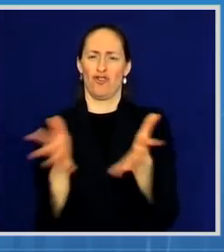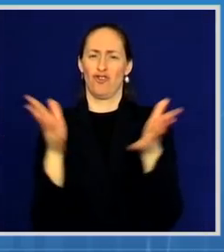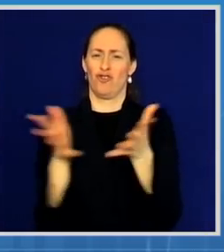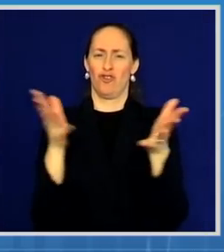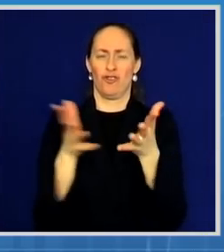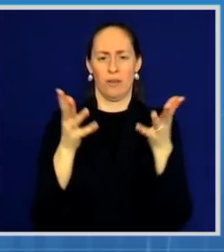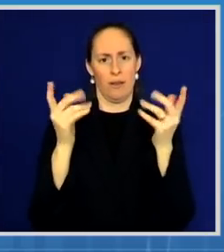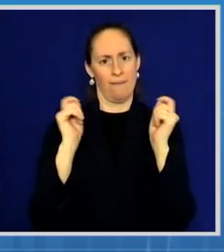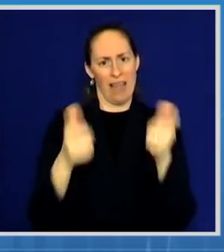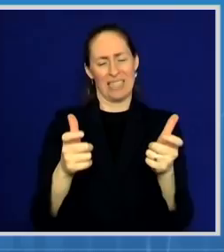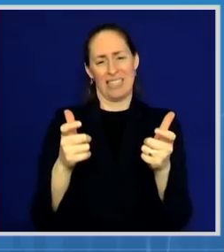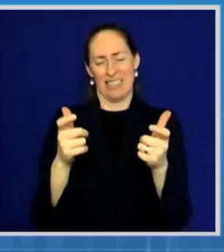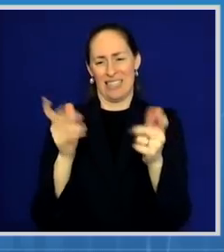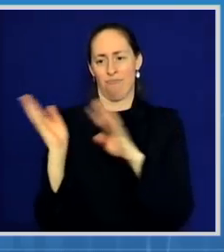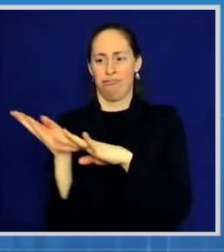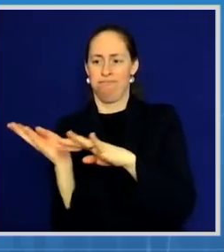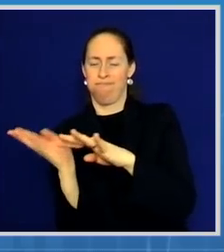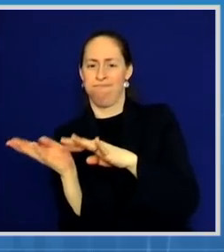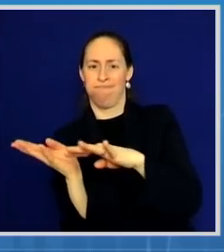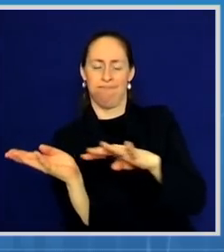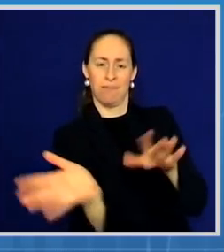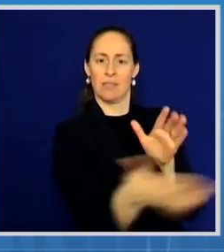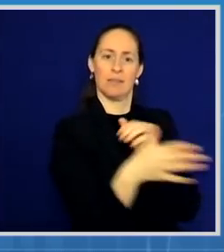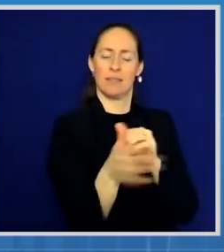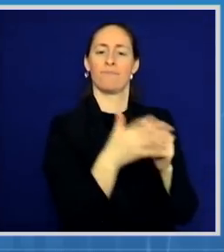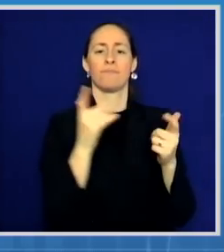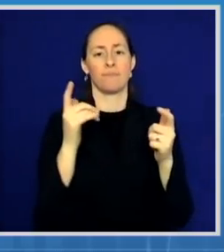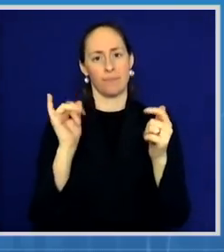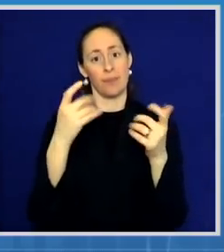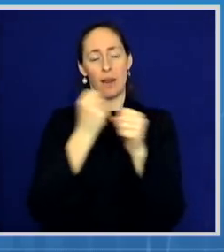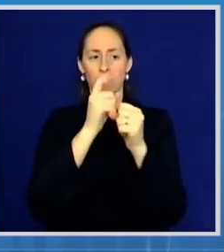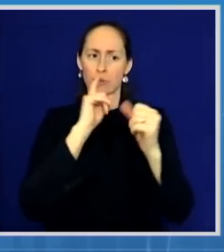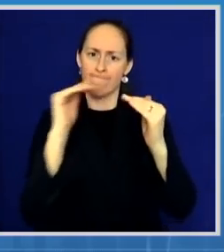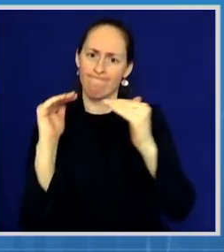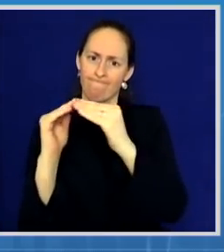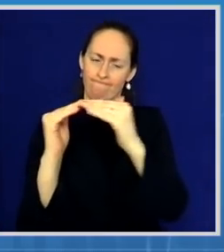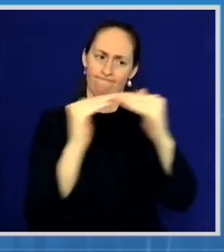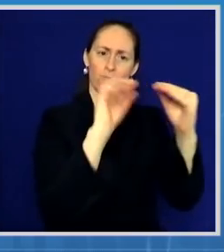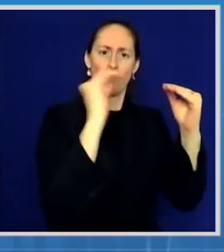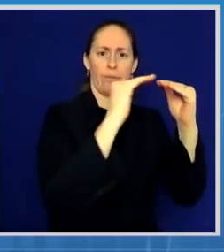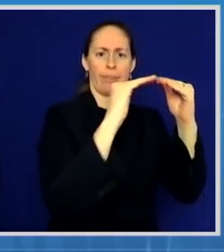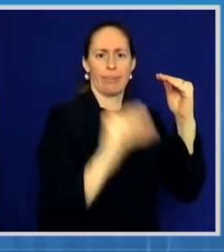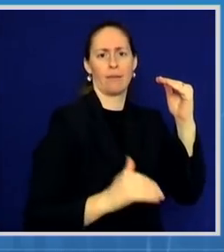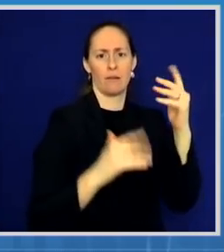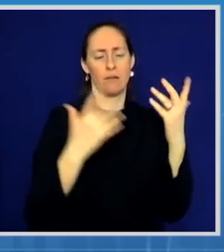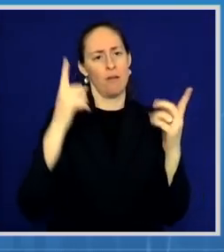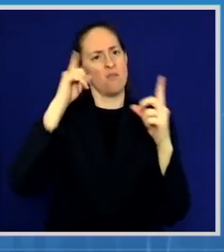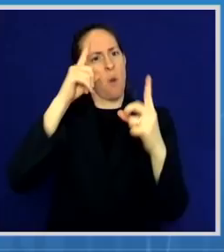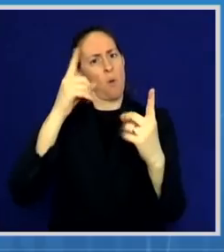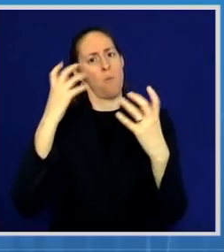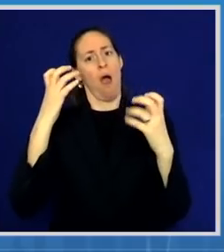as efficiently and equitably as possible is our path to returning to a more normal lifestyle.